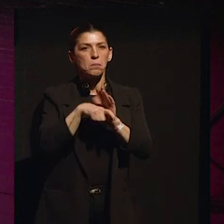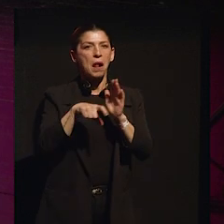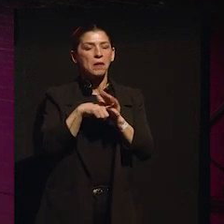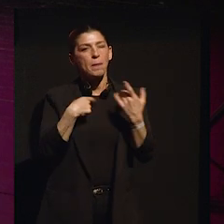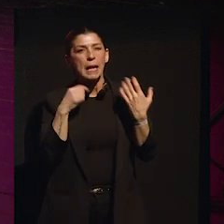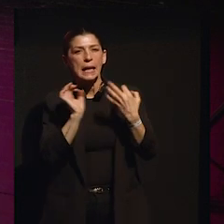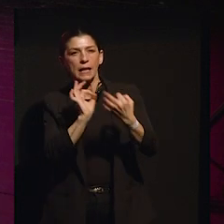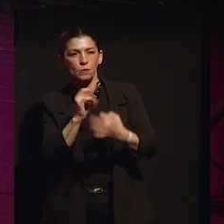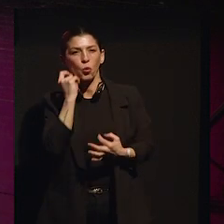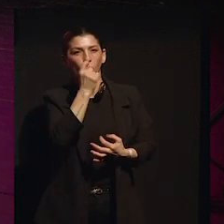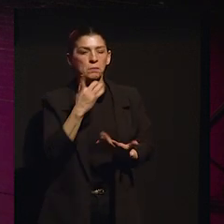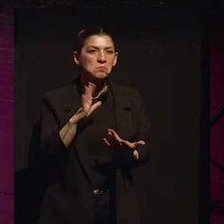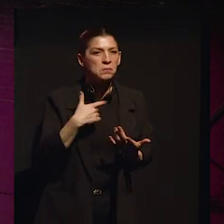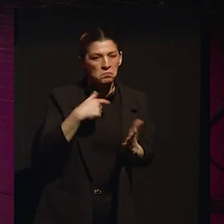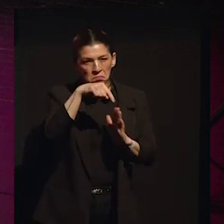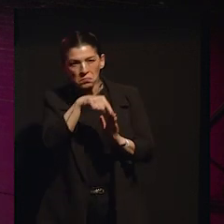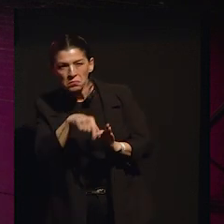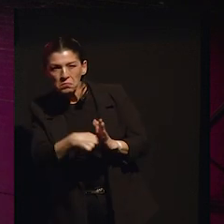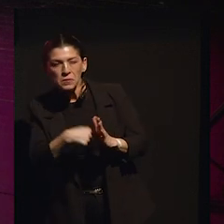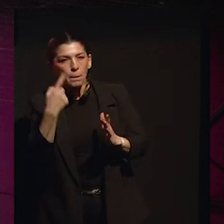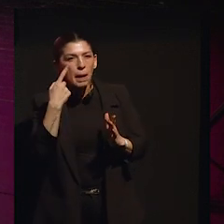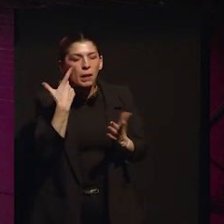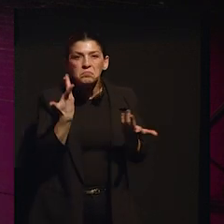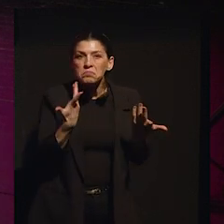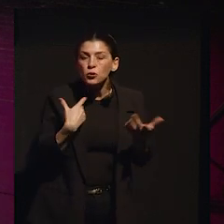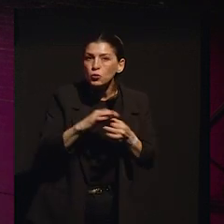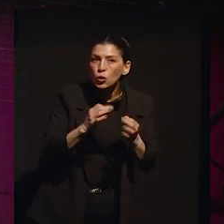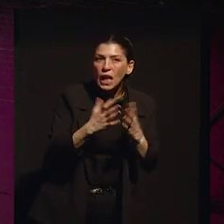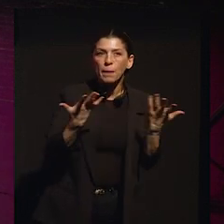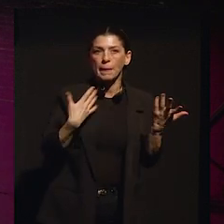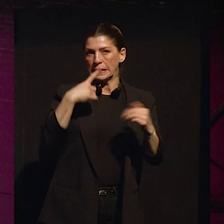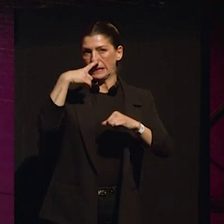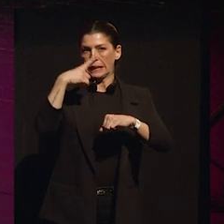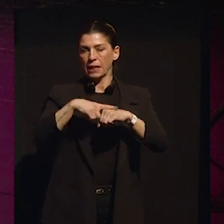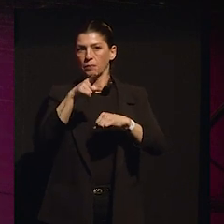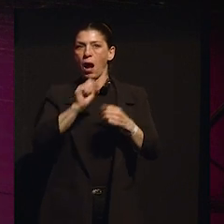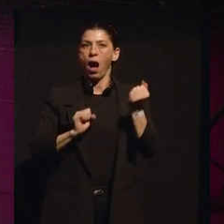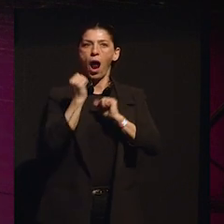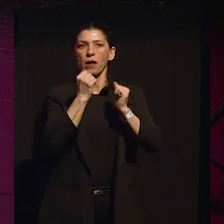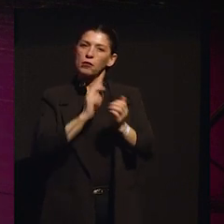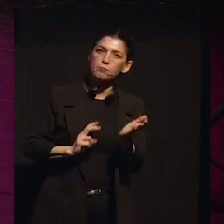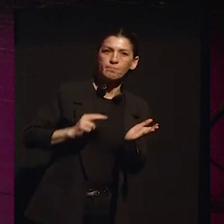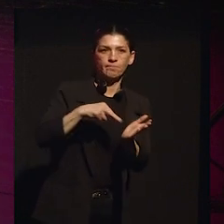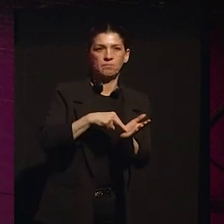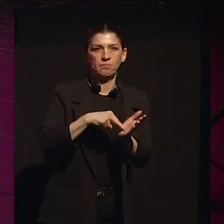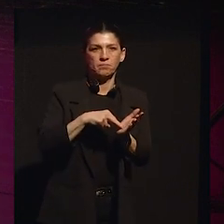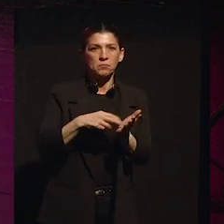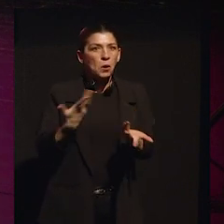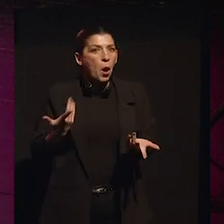We’ll find a way. I’d told you that I’m a licensed communicator. “Hold on, can we solve it like this?” Let’s create a mythology,